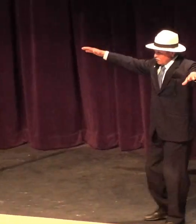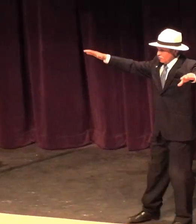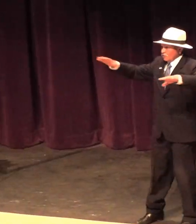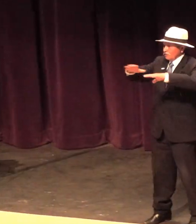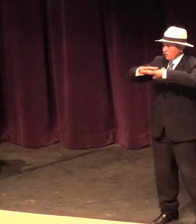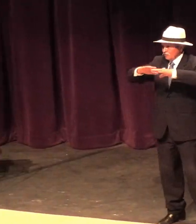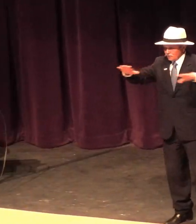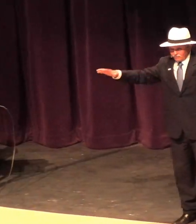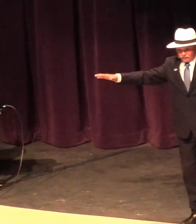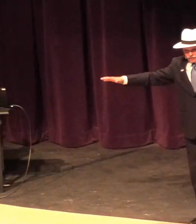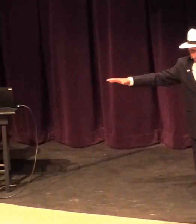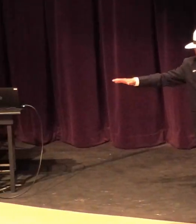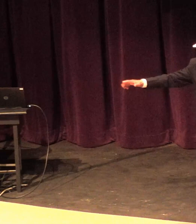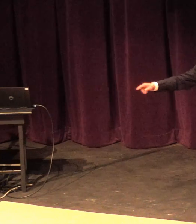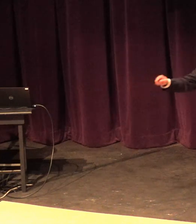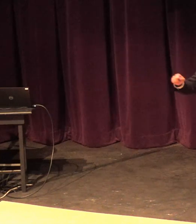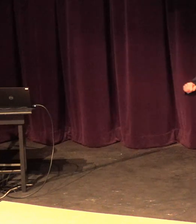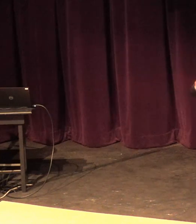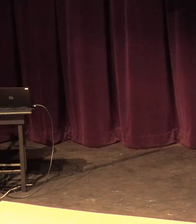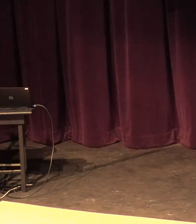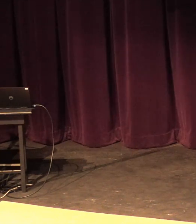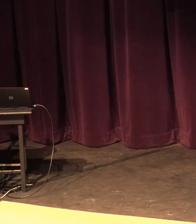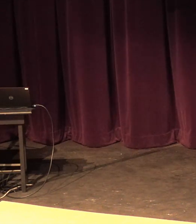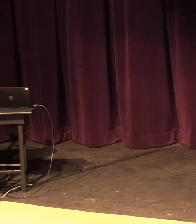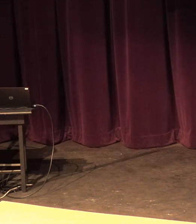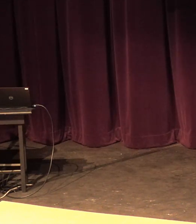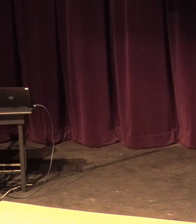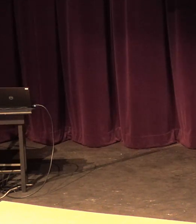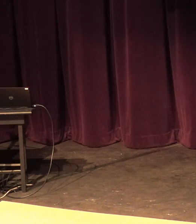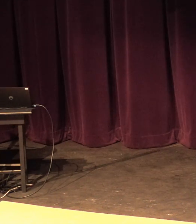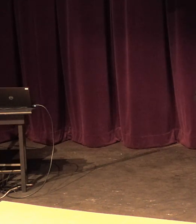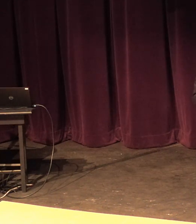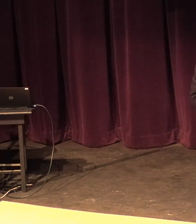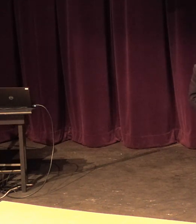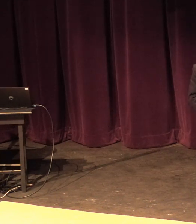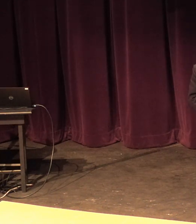do is to complete some of the work on equity and inclusion, not at the 10,000-foot level, not at the